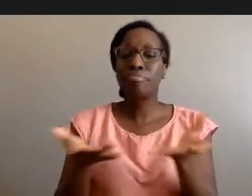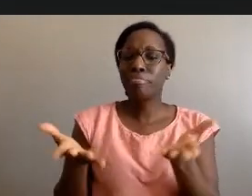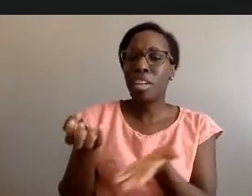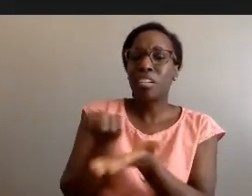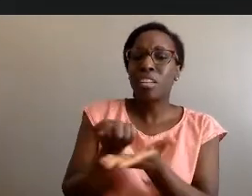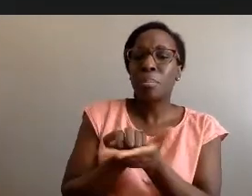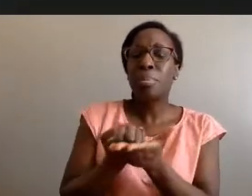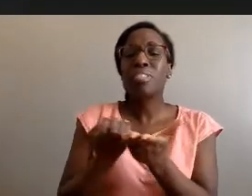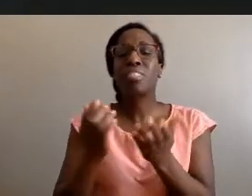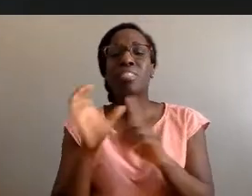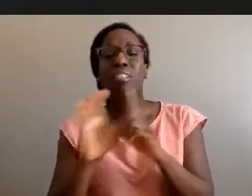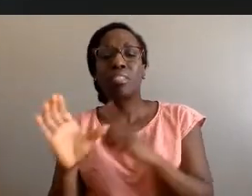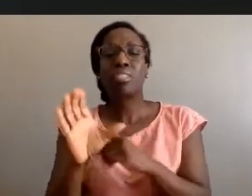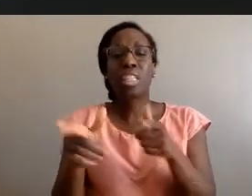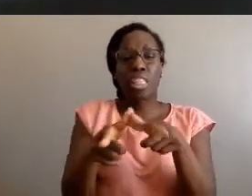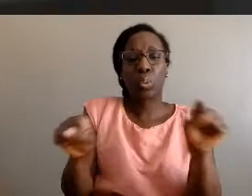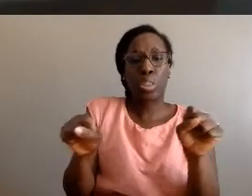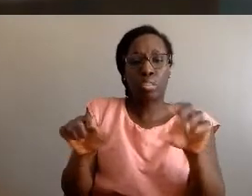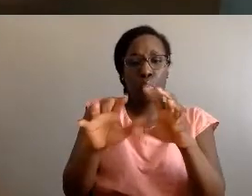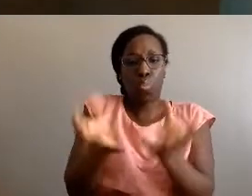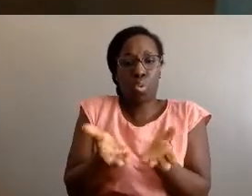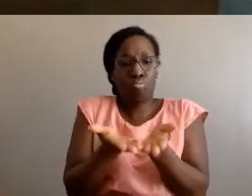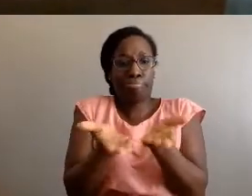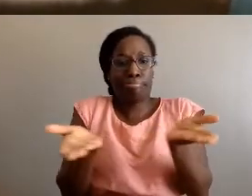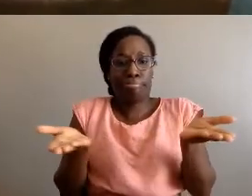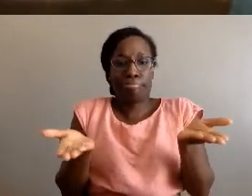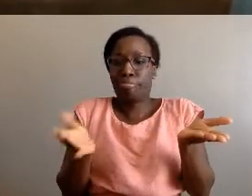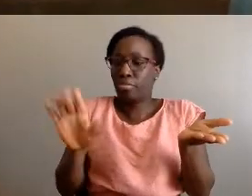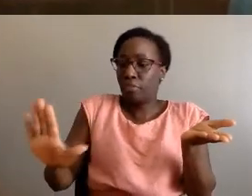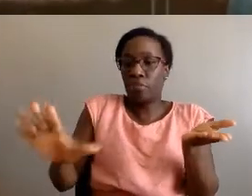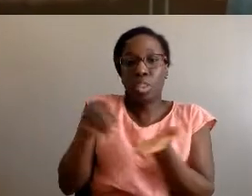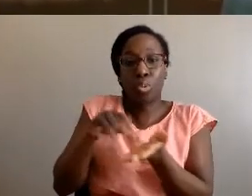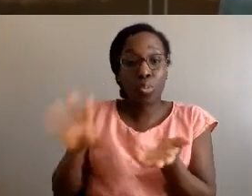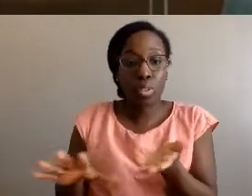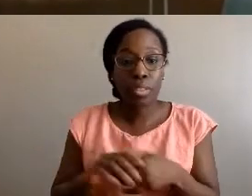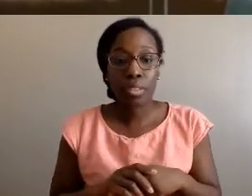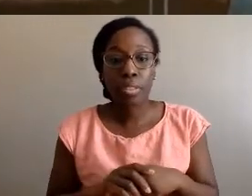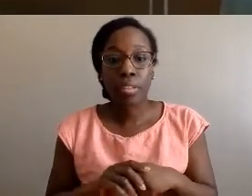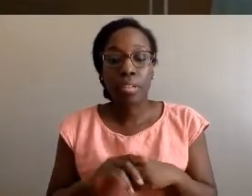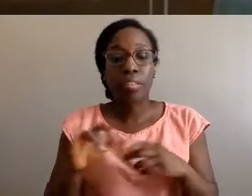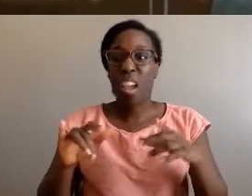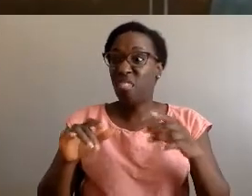The multi indicates the multiplicity of economic, cultural and linguistic worlds of our students,